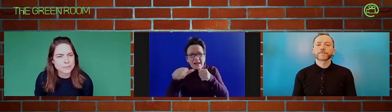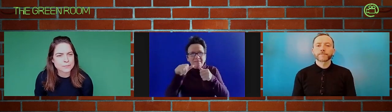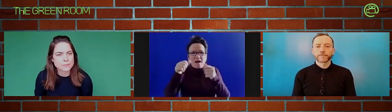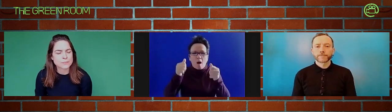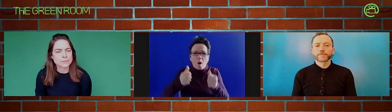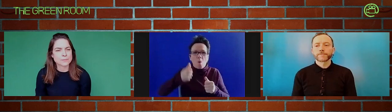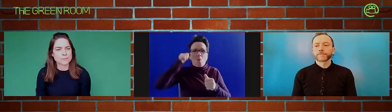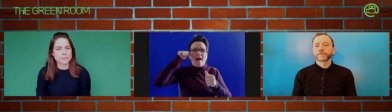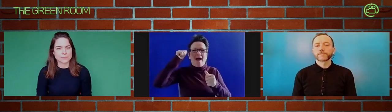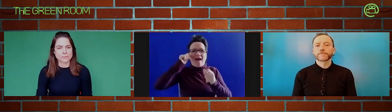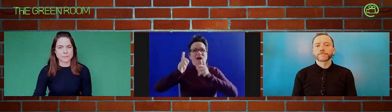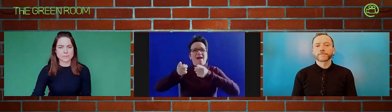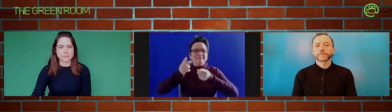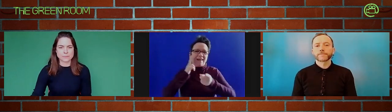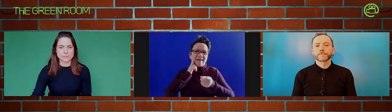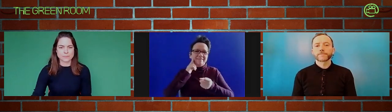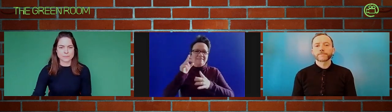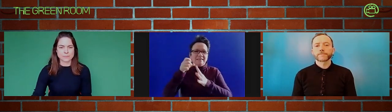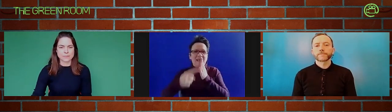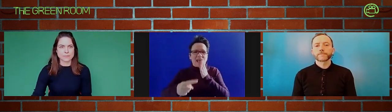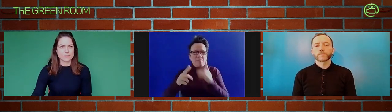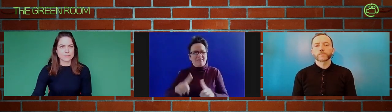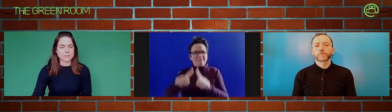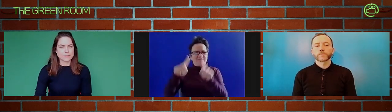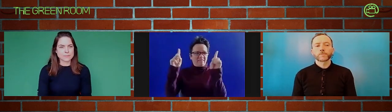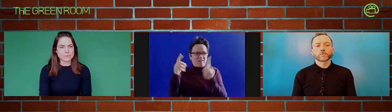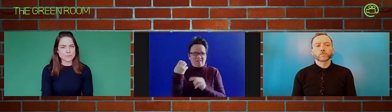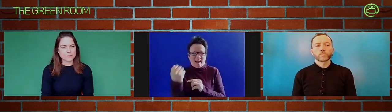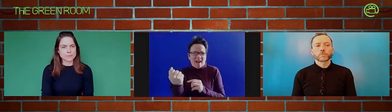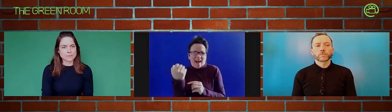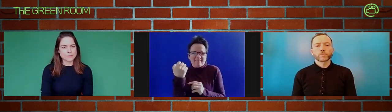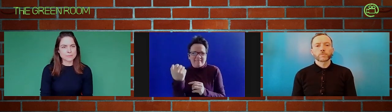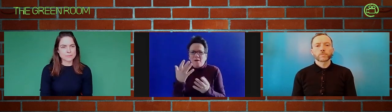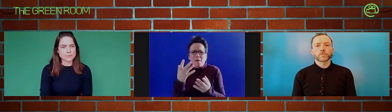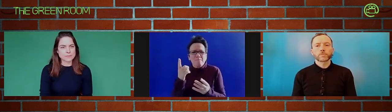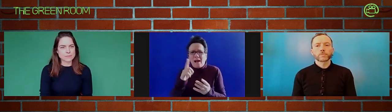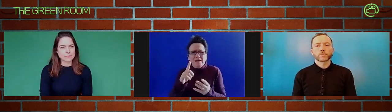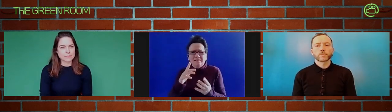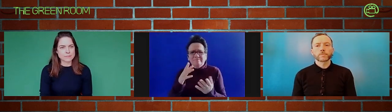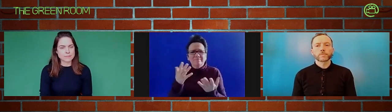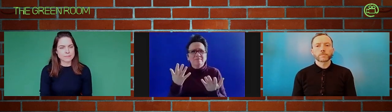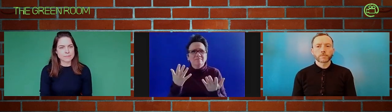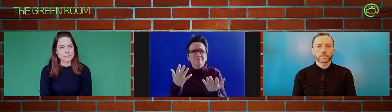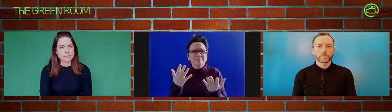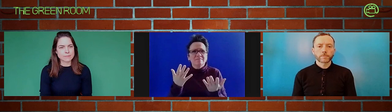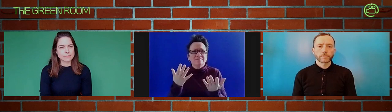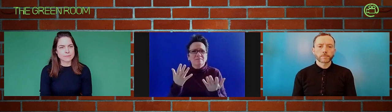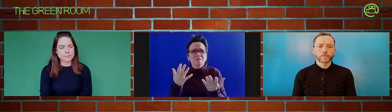just differences. And I was saying it shouldn't start in university level. It should start